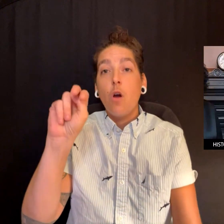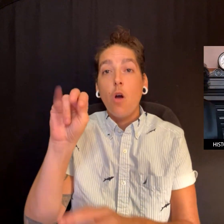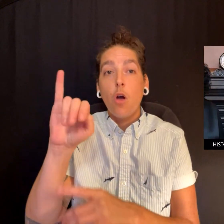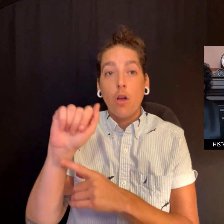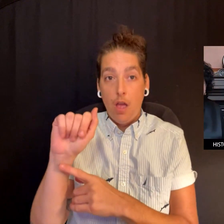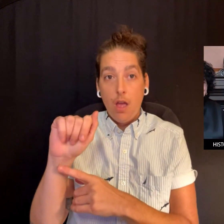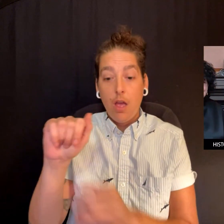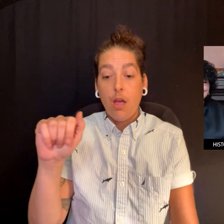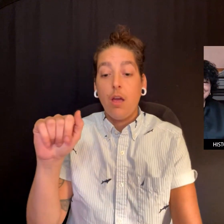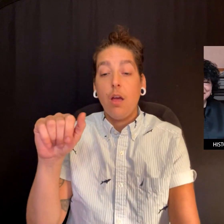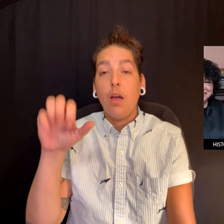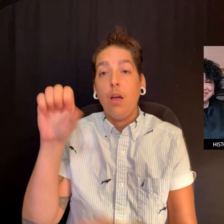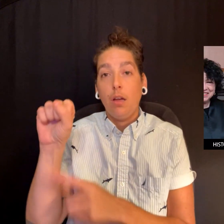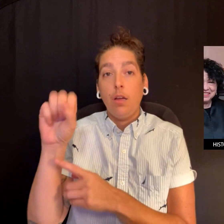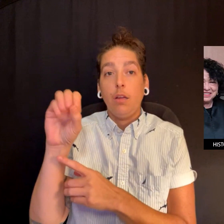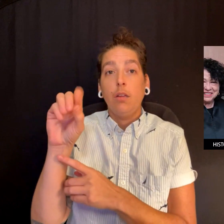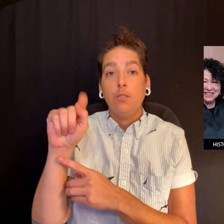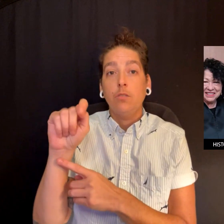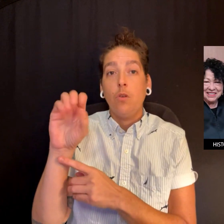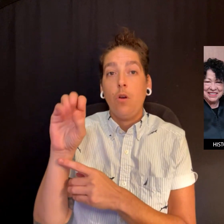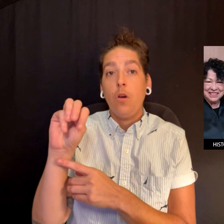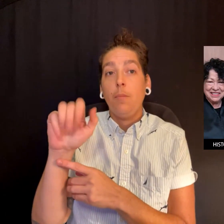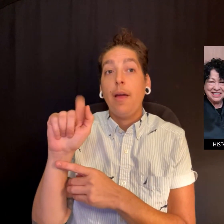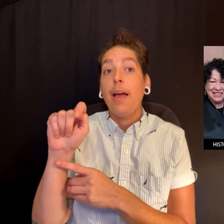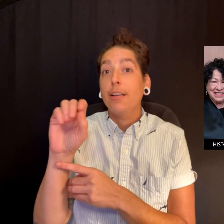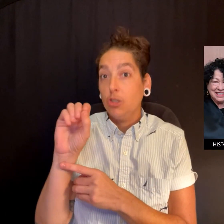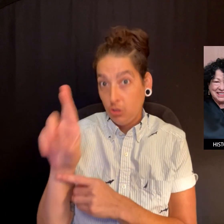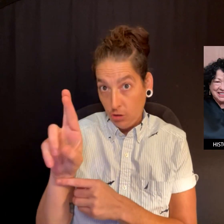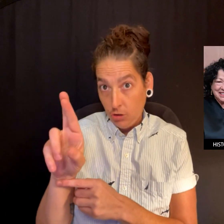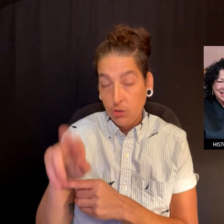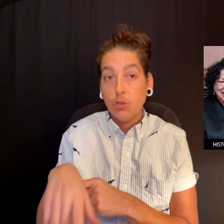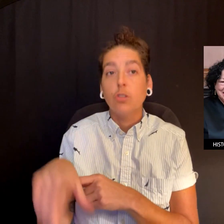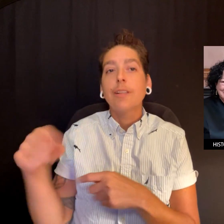Amy Cohen Barrett a white female with blonde hair